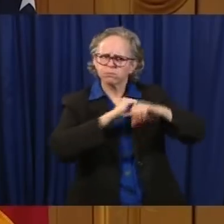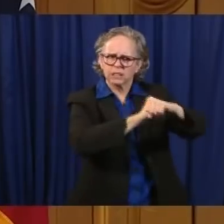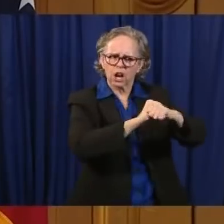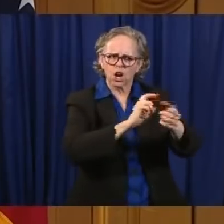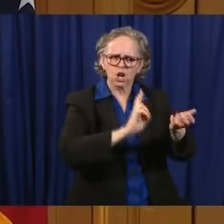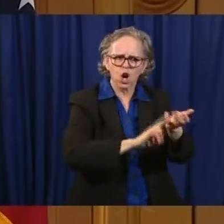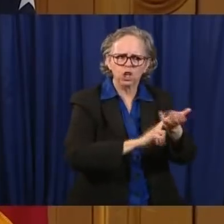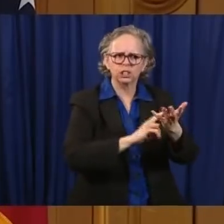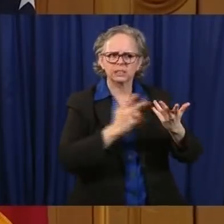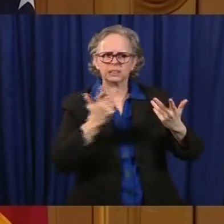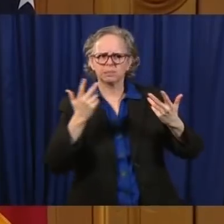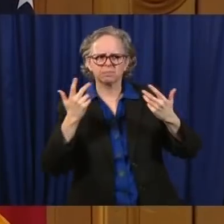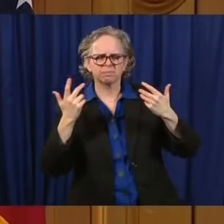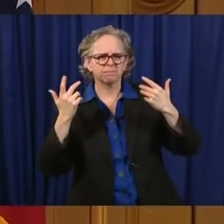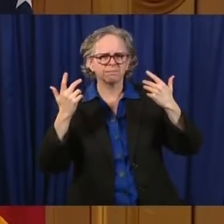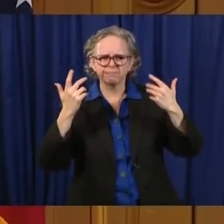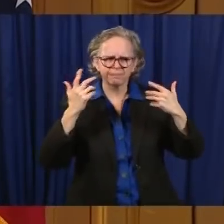THIS PANDEMIC, WE TOOK ACTION